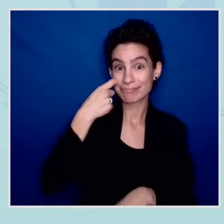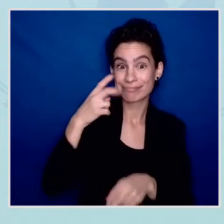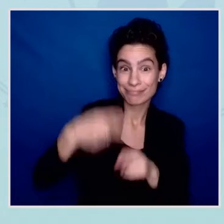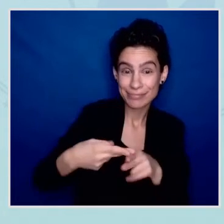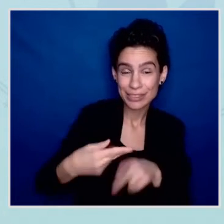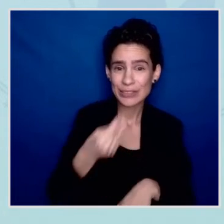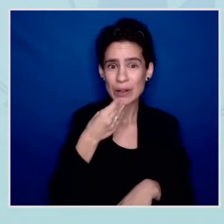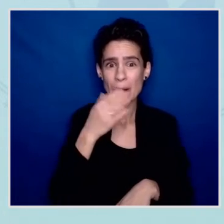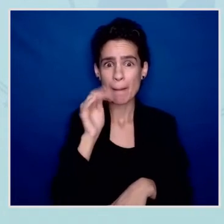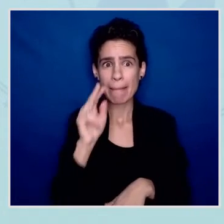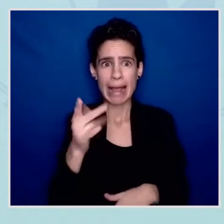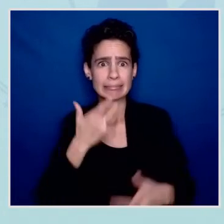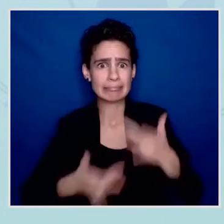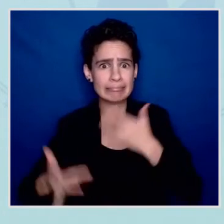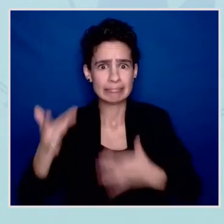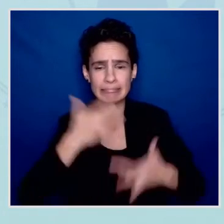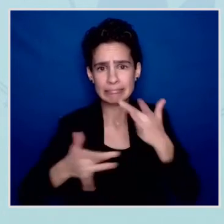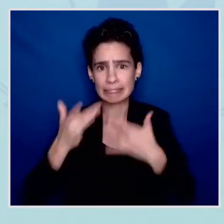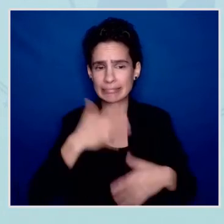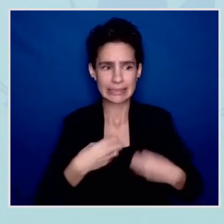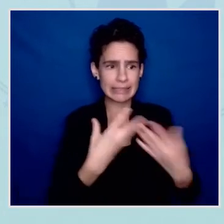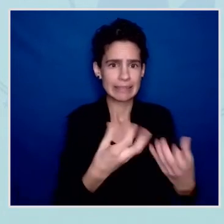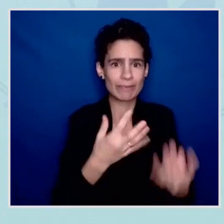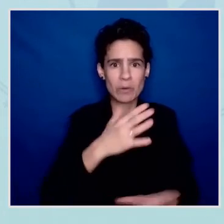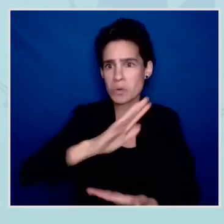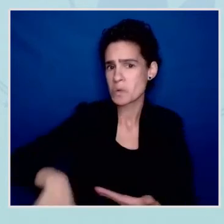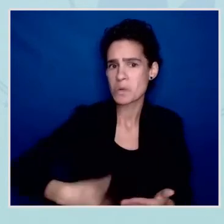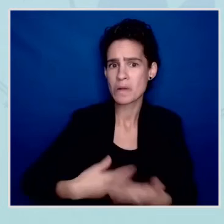DECEMBER JOBS REPORT MAKES THAT VERY CLEAR.